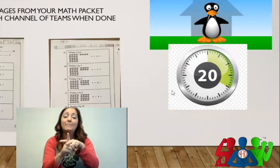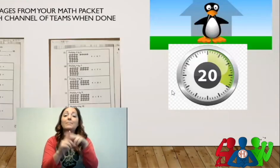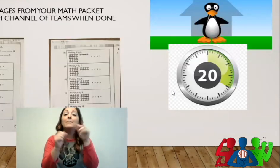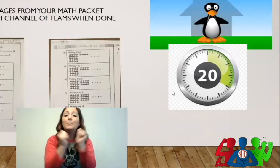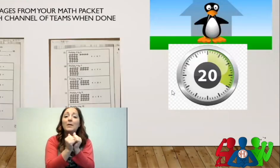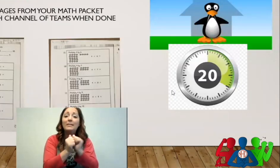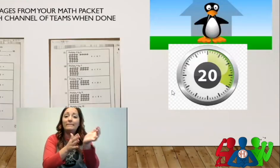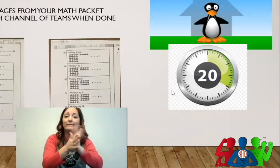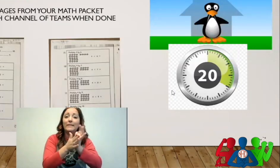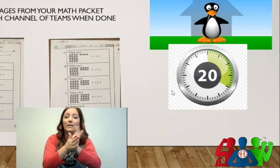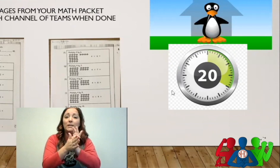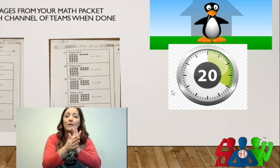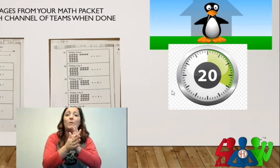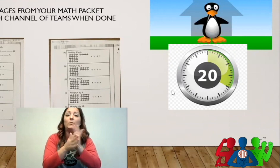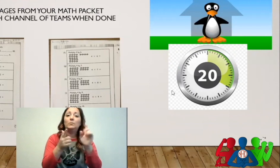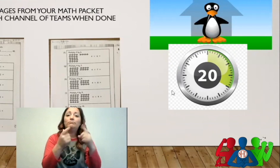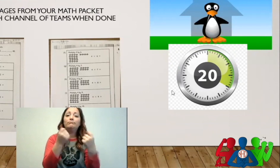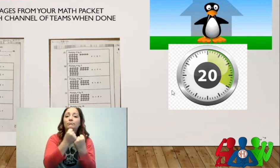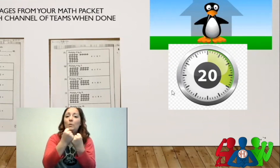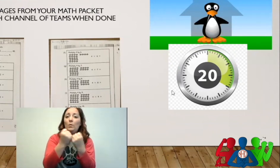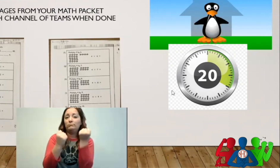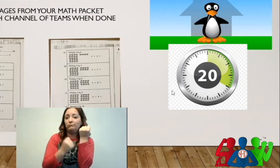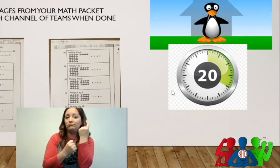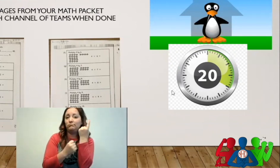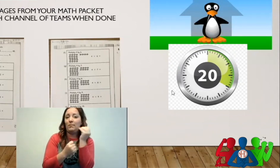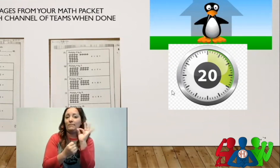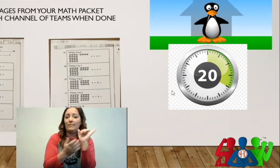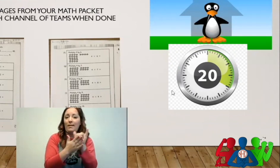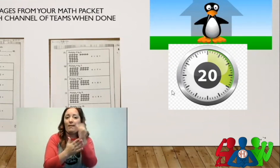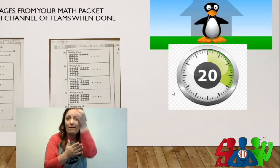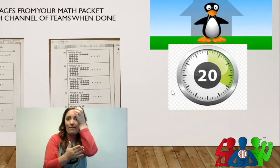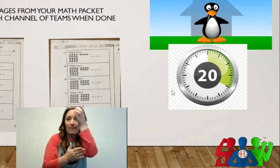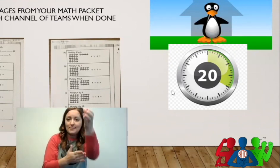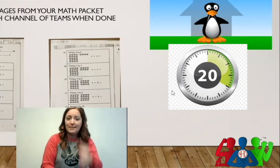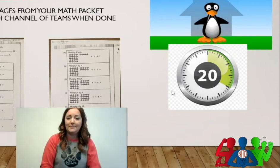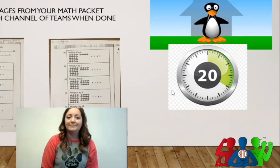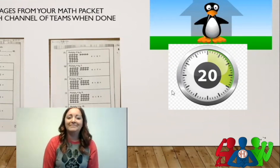We have math assignments. These often are accompanied by videos